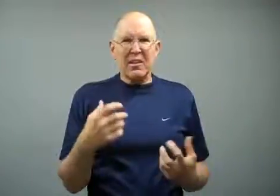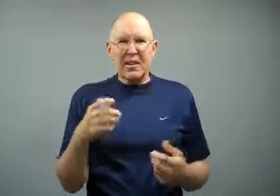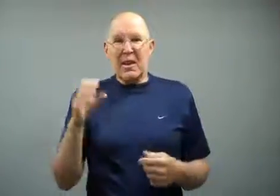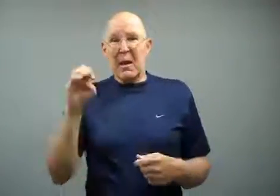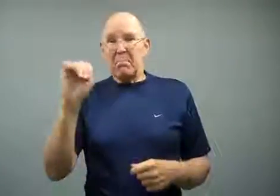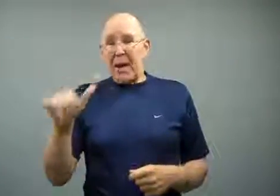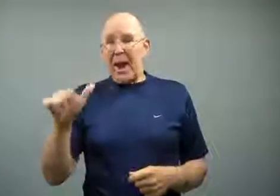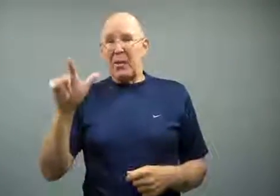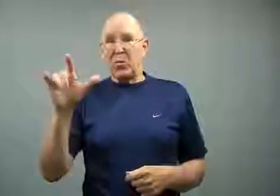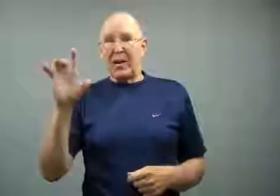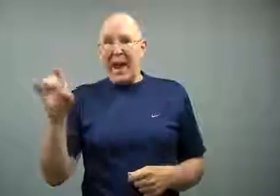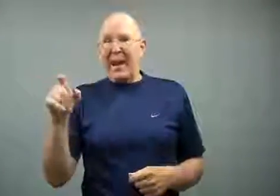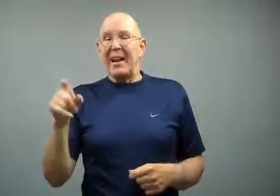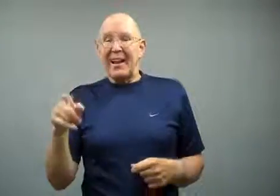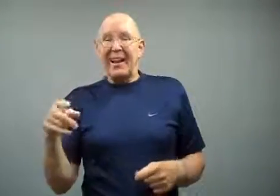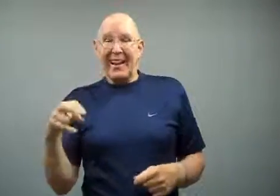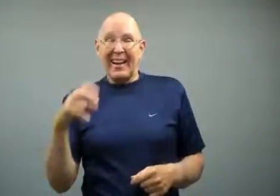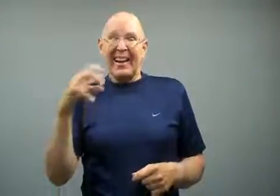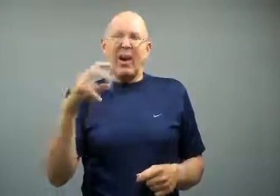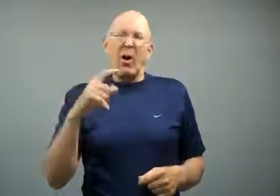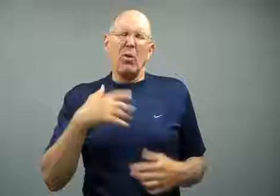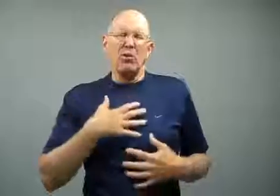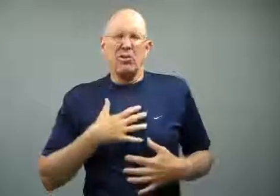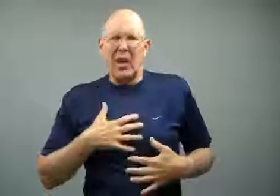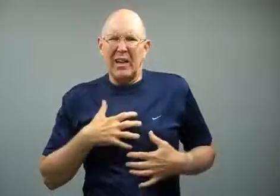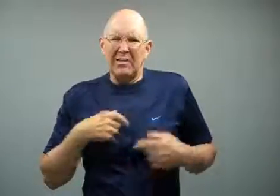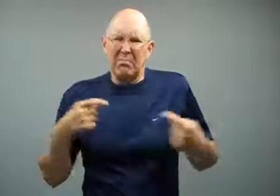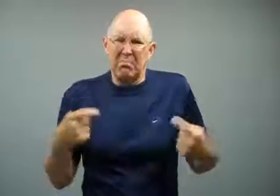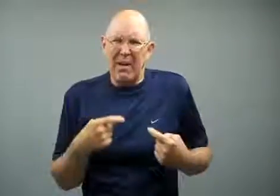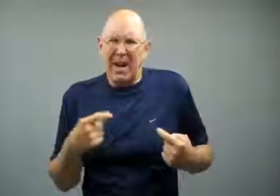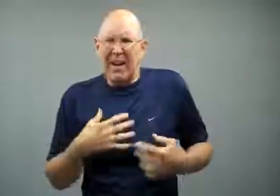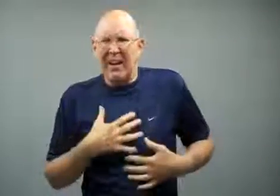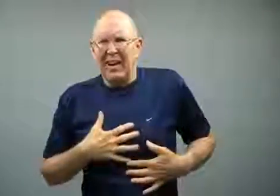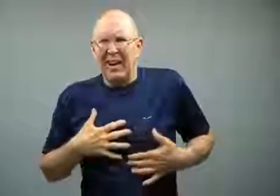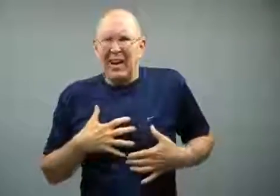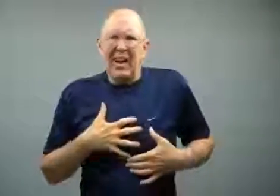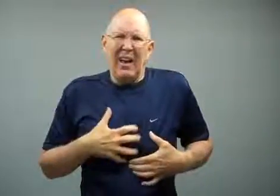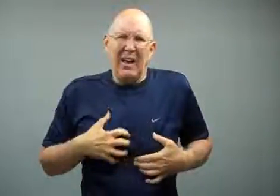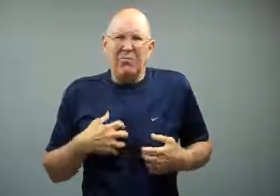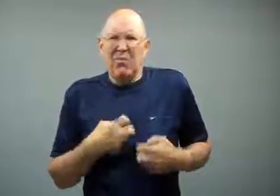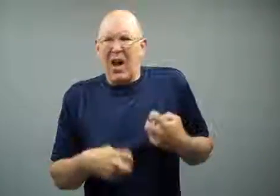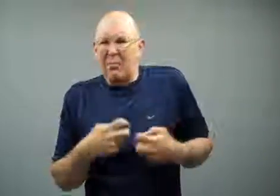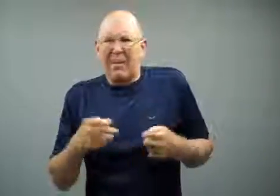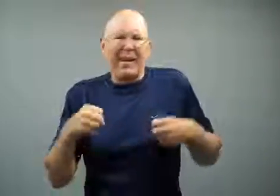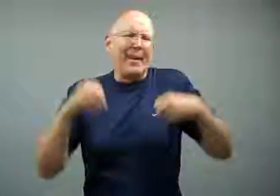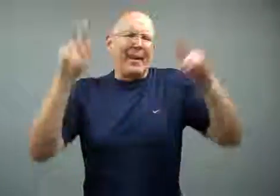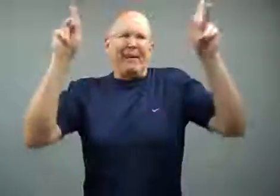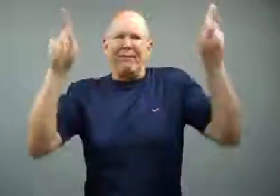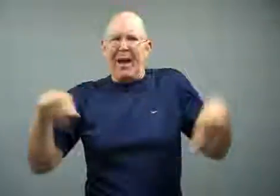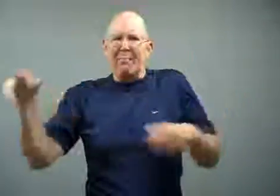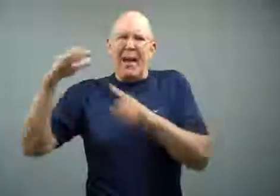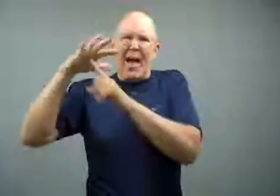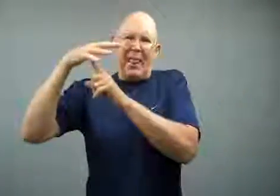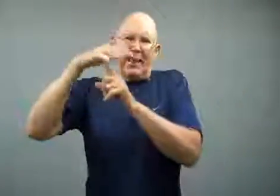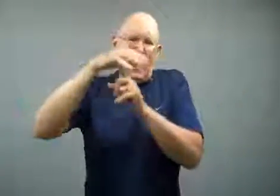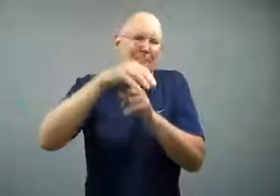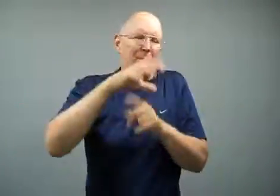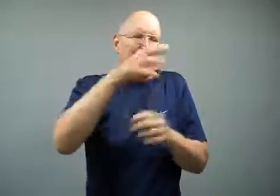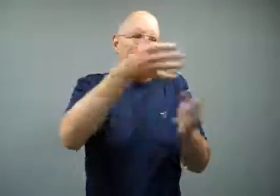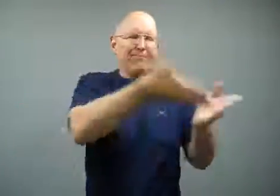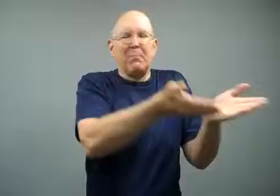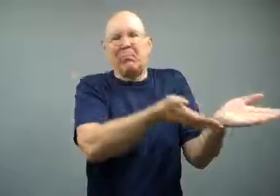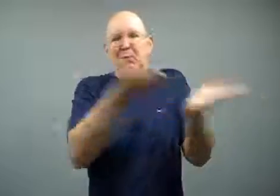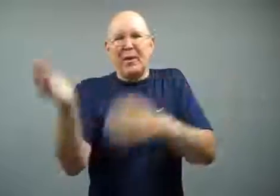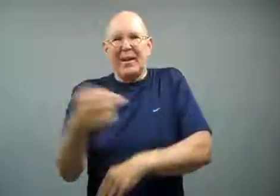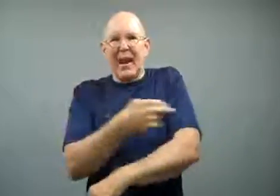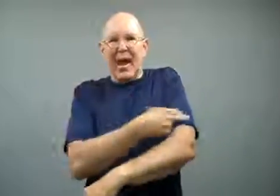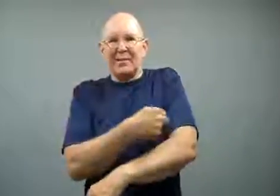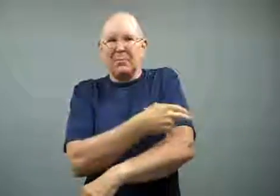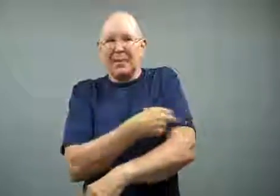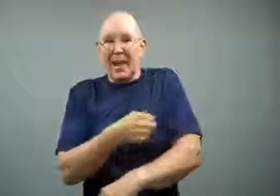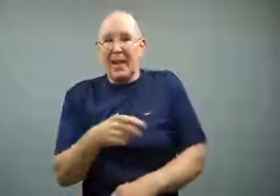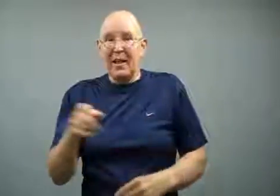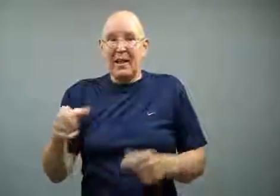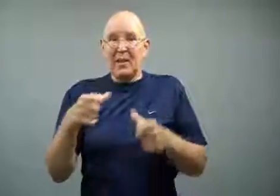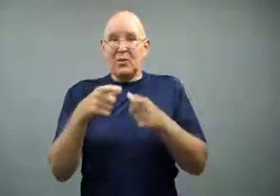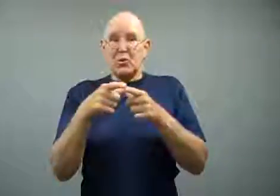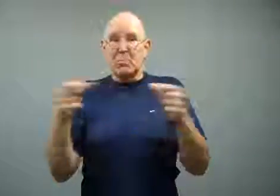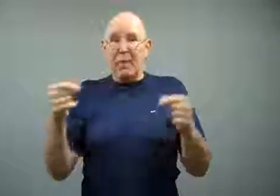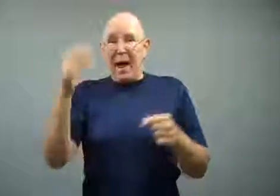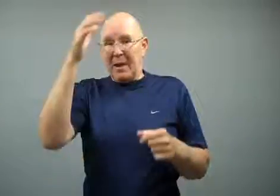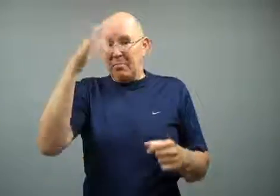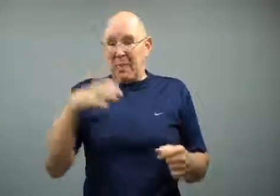On May 28, he suffered chest problems and had to give it up.